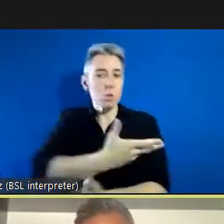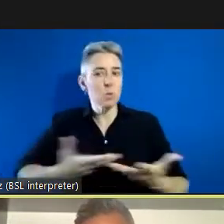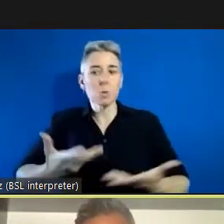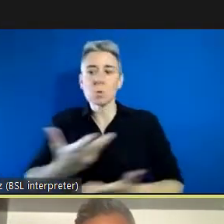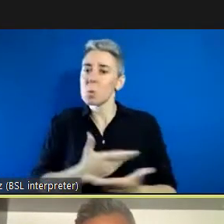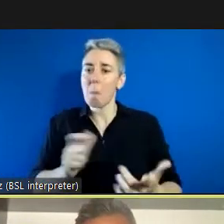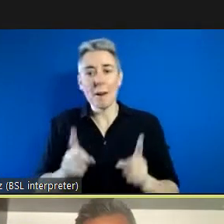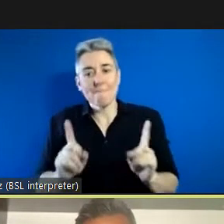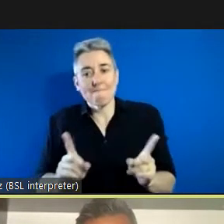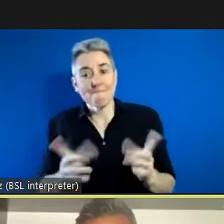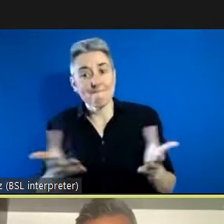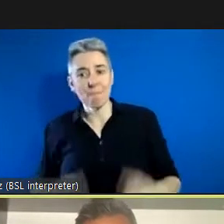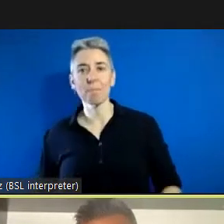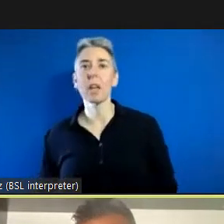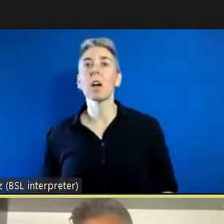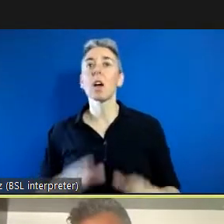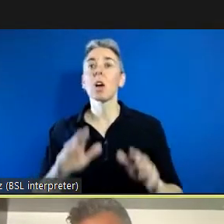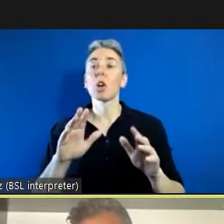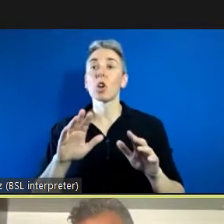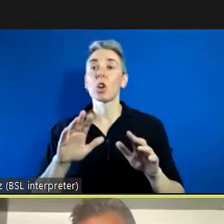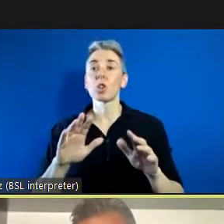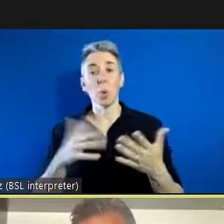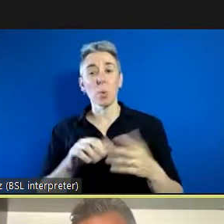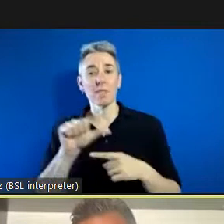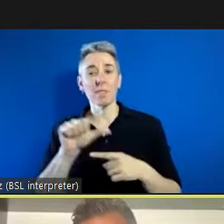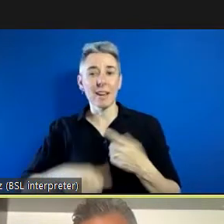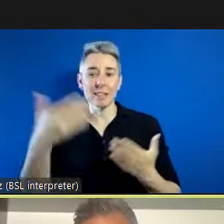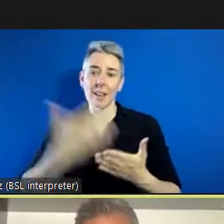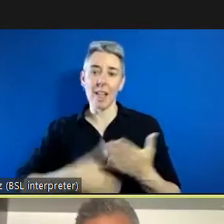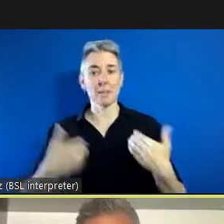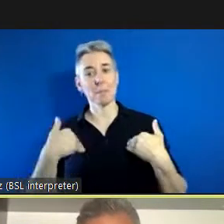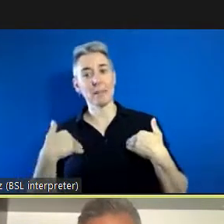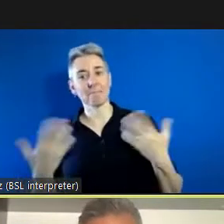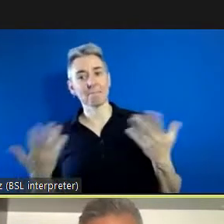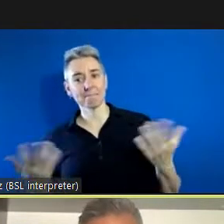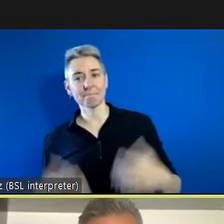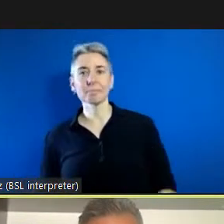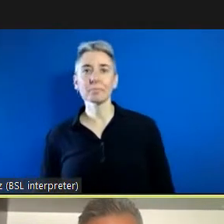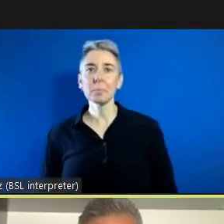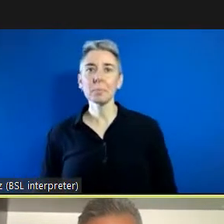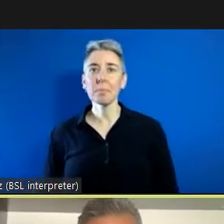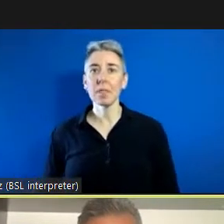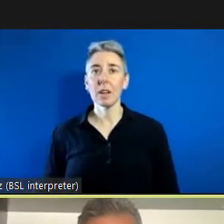Which is just me There you go. We're a team people with you can read about us,